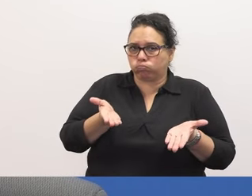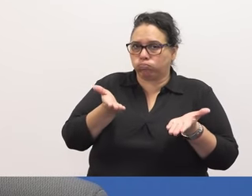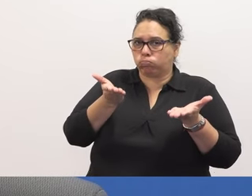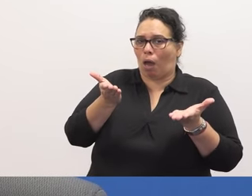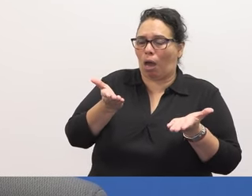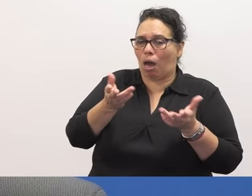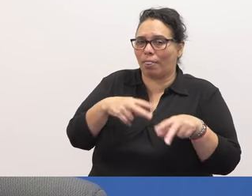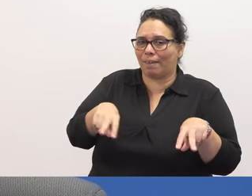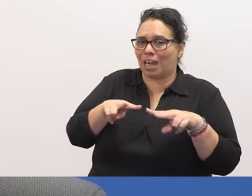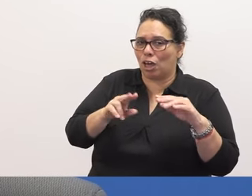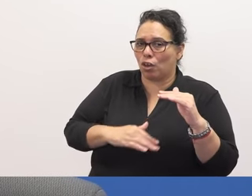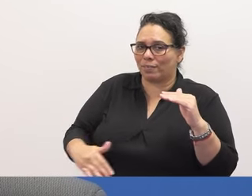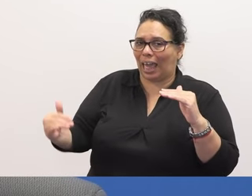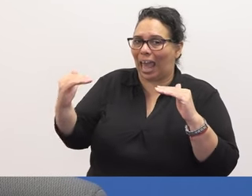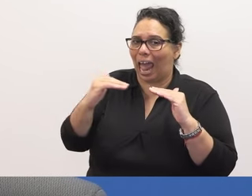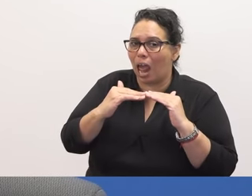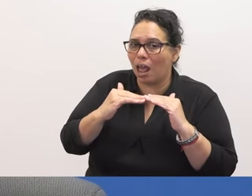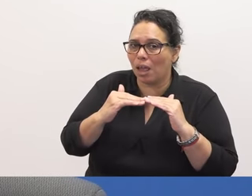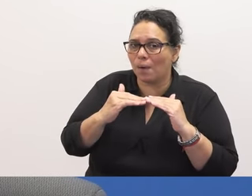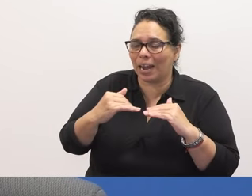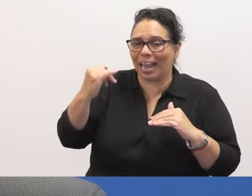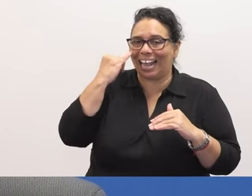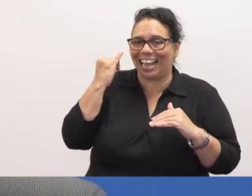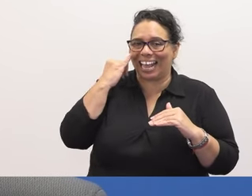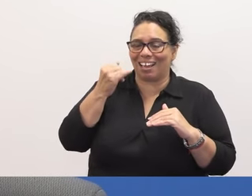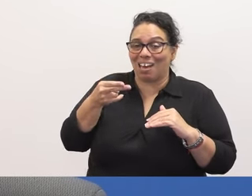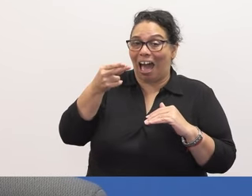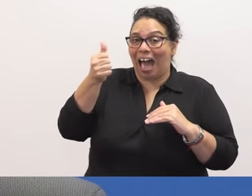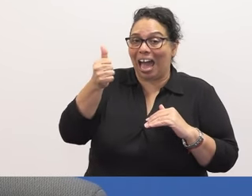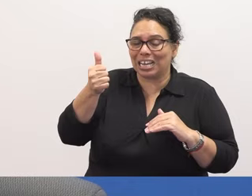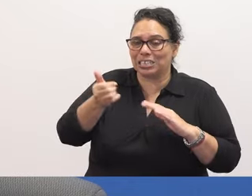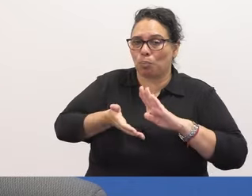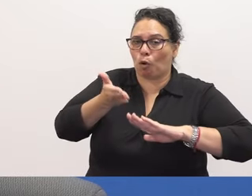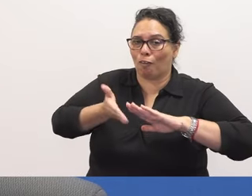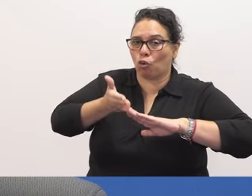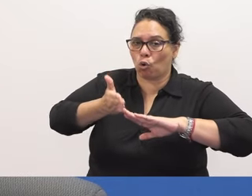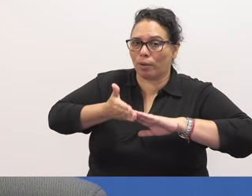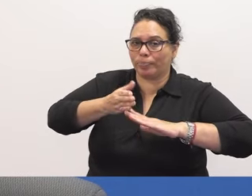If our highest performing student subgroup